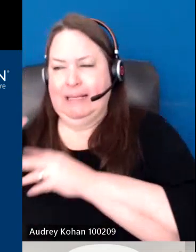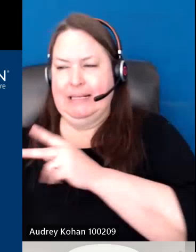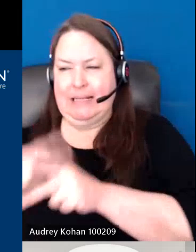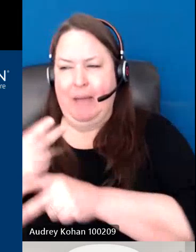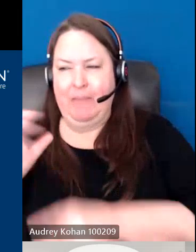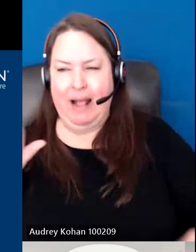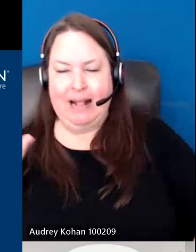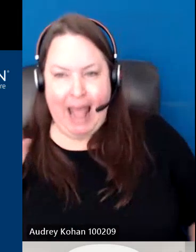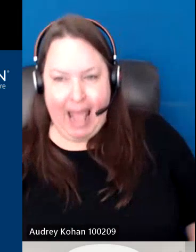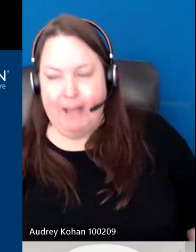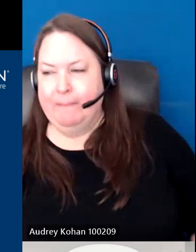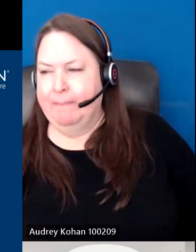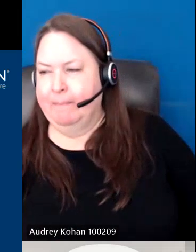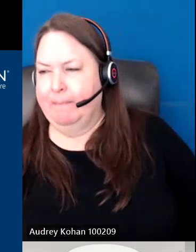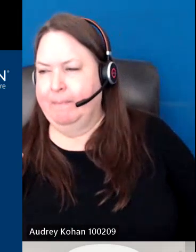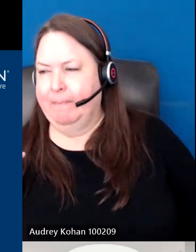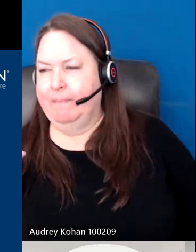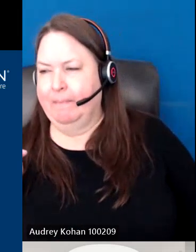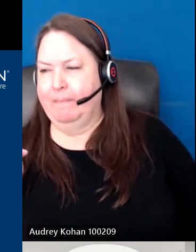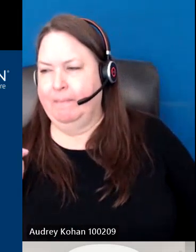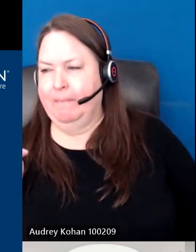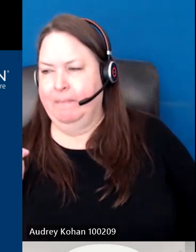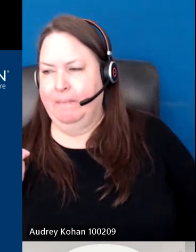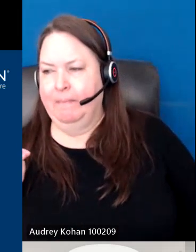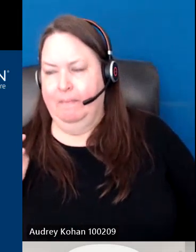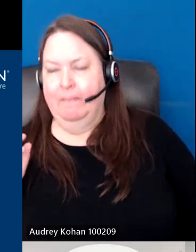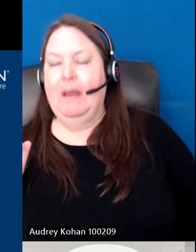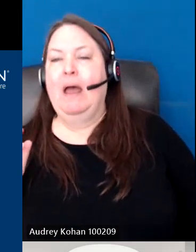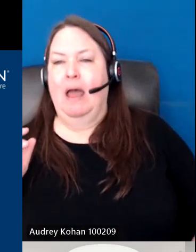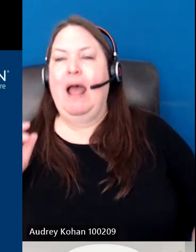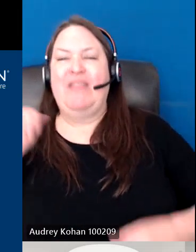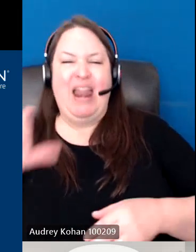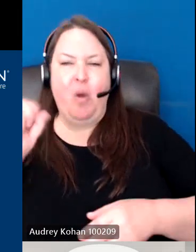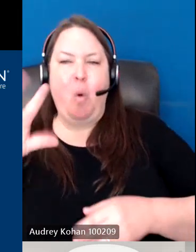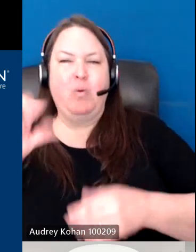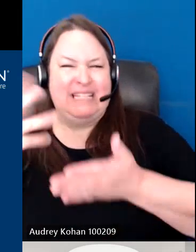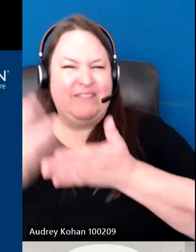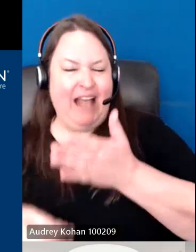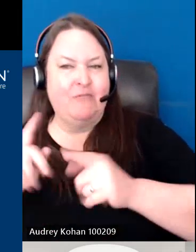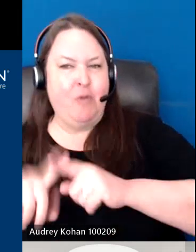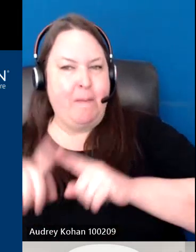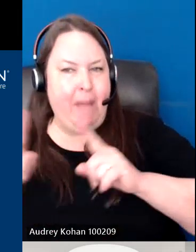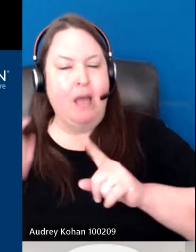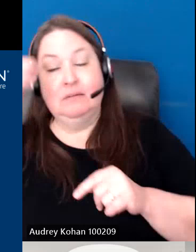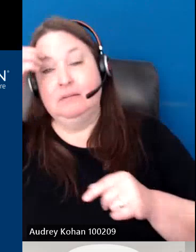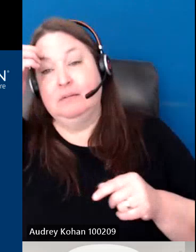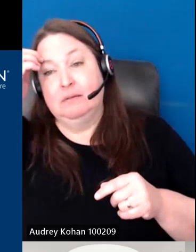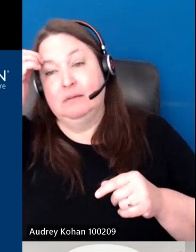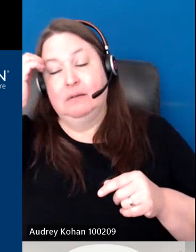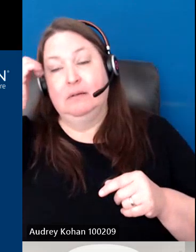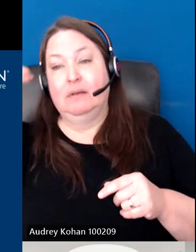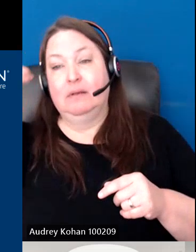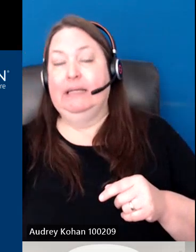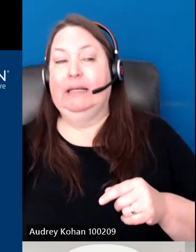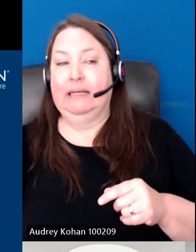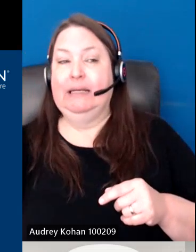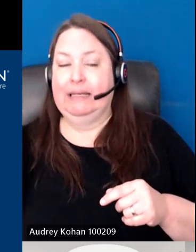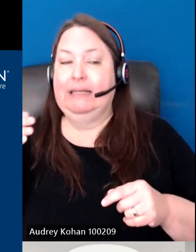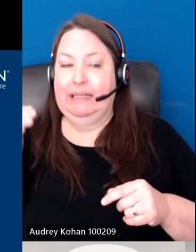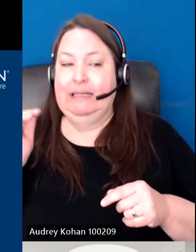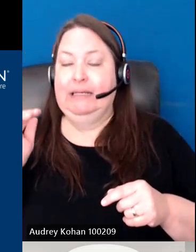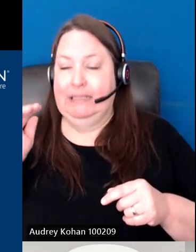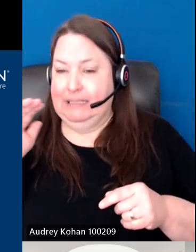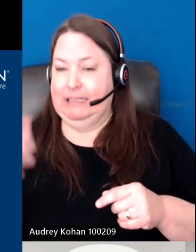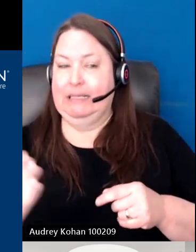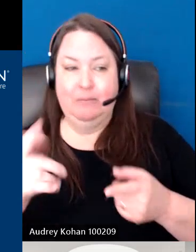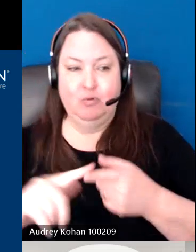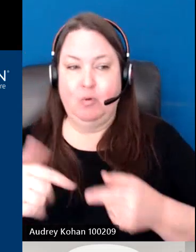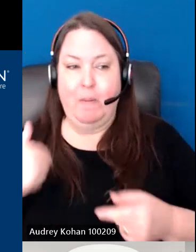against a technology um that it was defective but um it it seems to me you know when you purchase